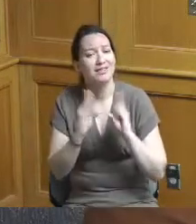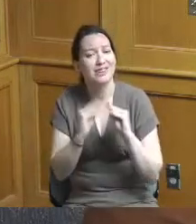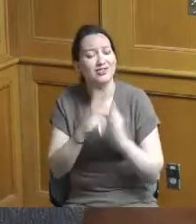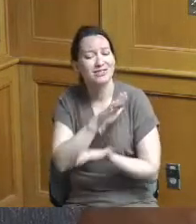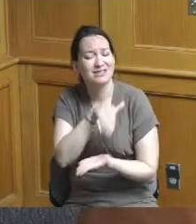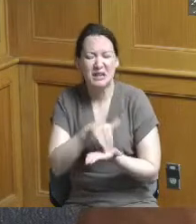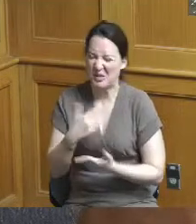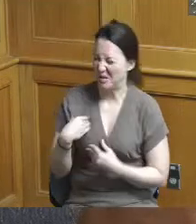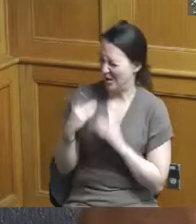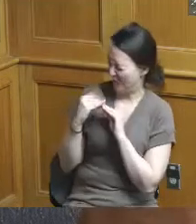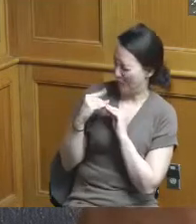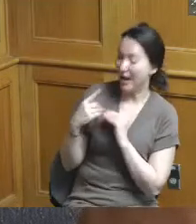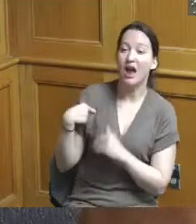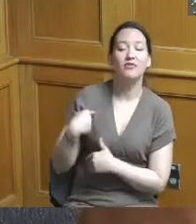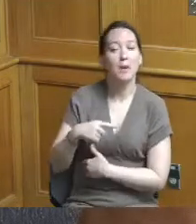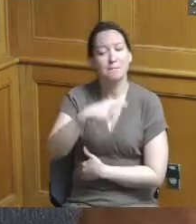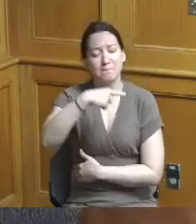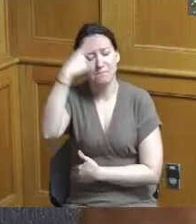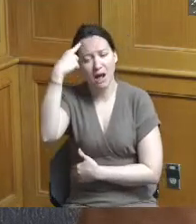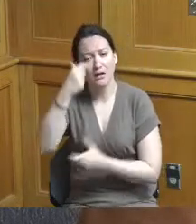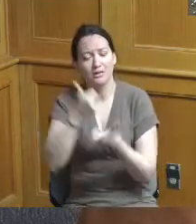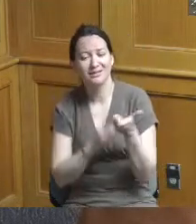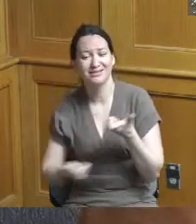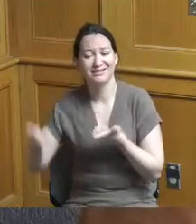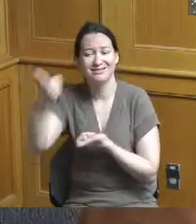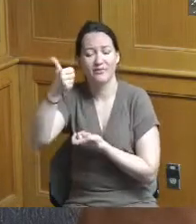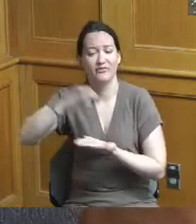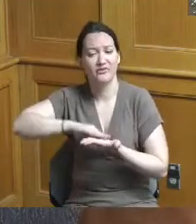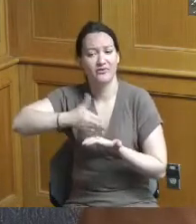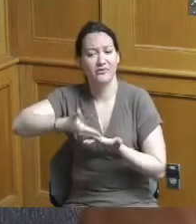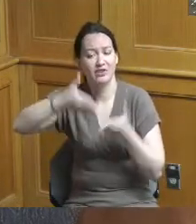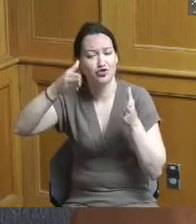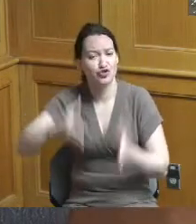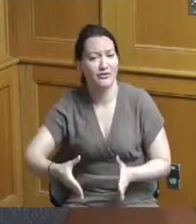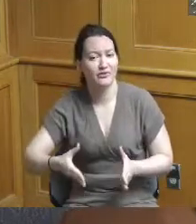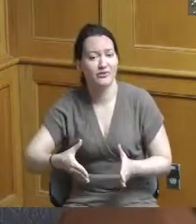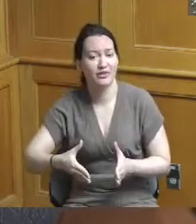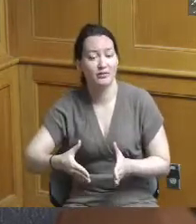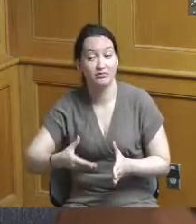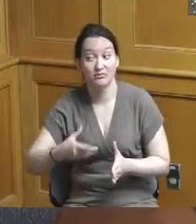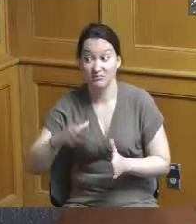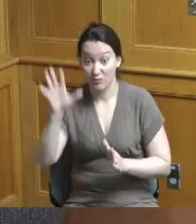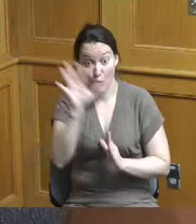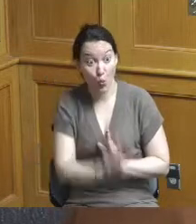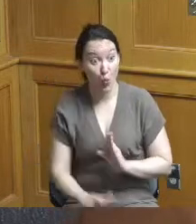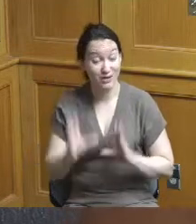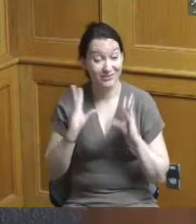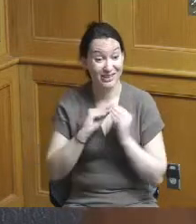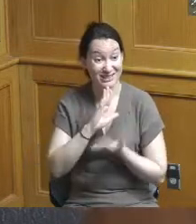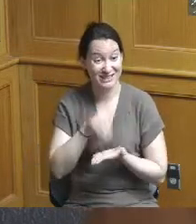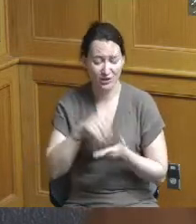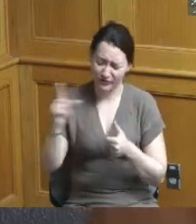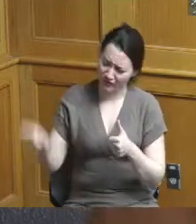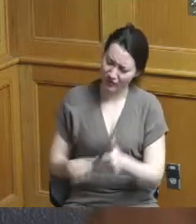that has an African-American executive chef of Convention Center first time ever and so while